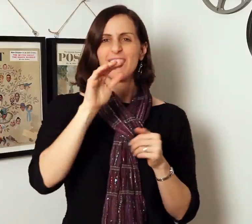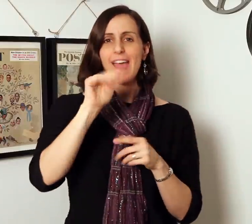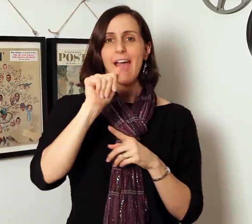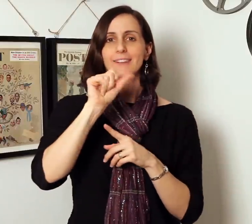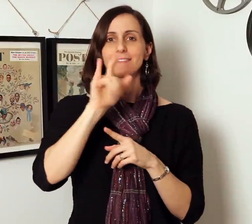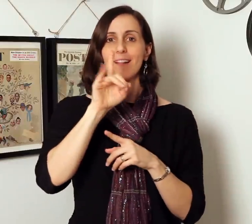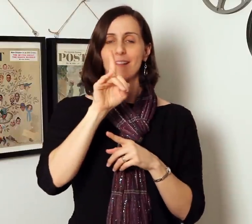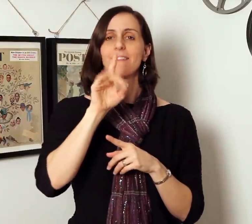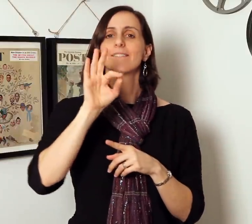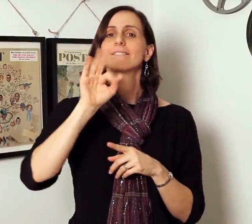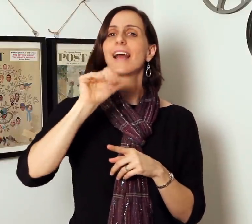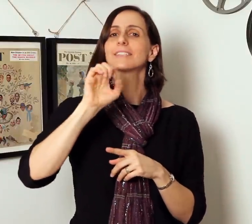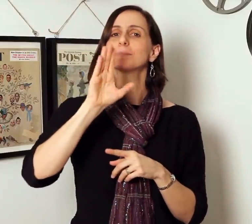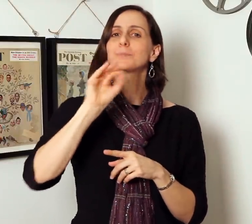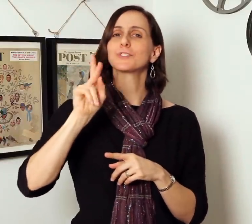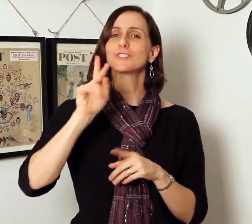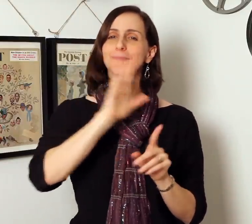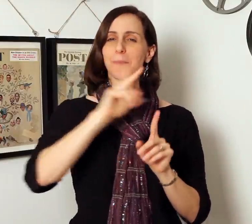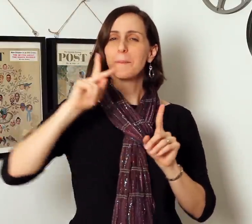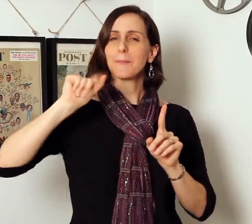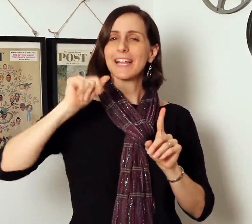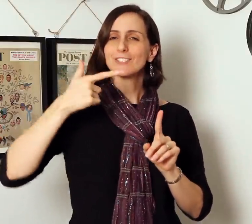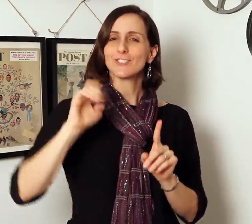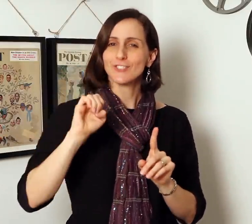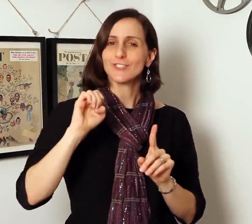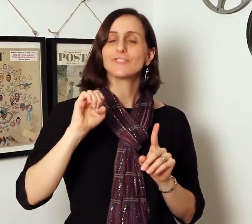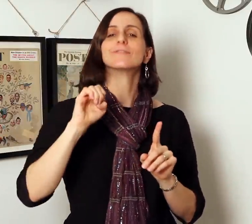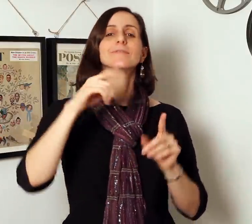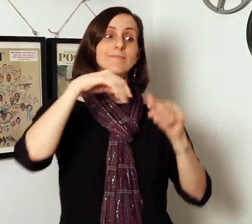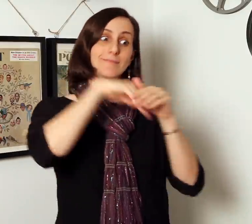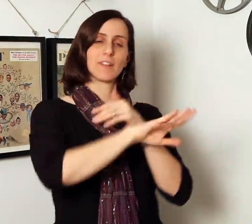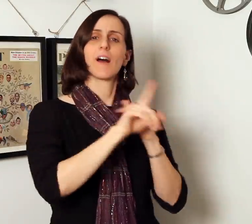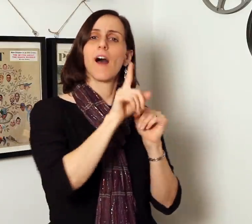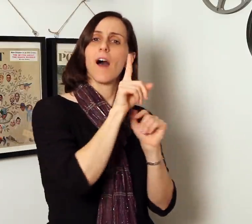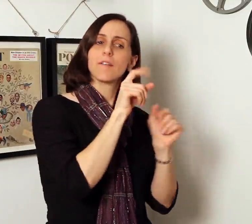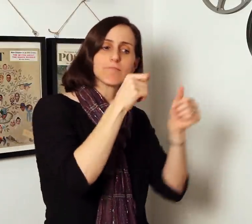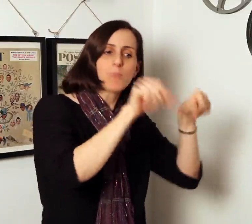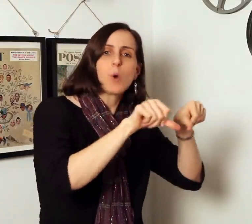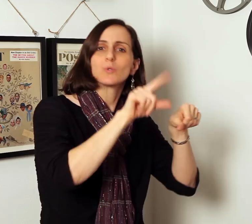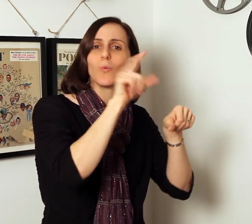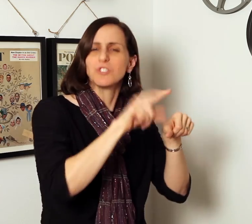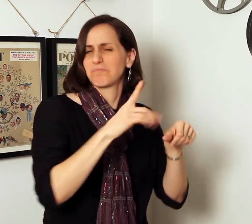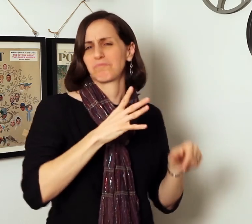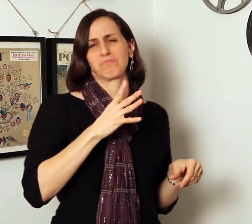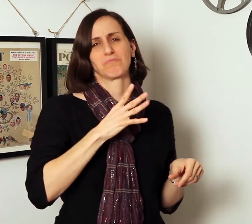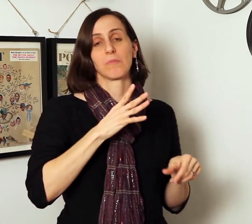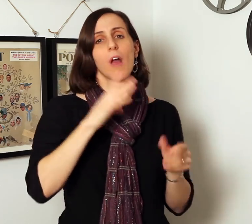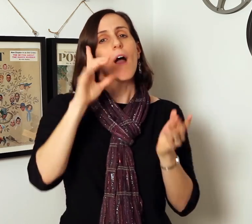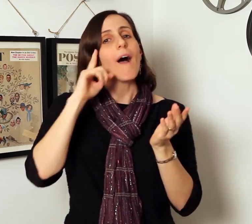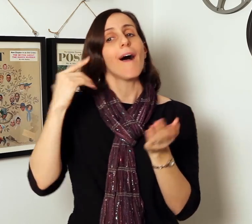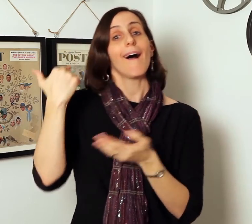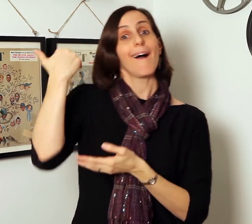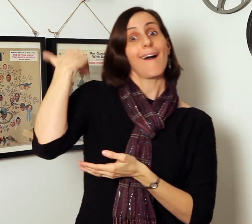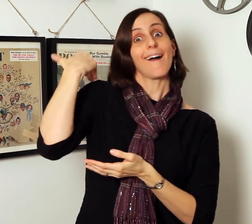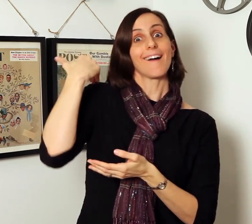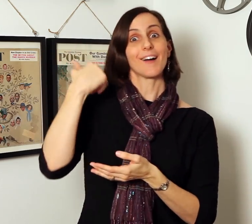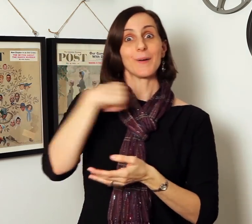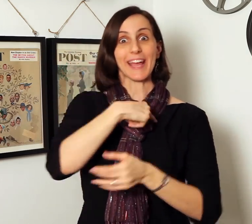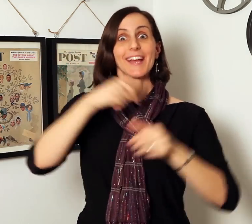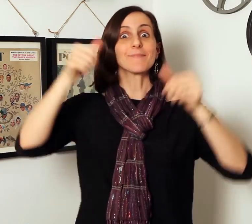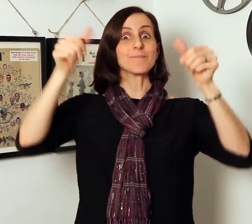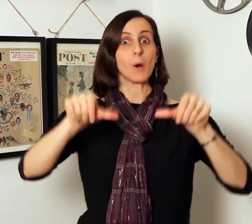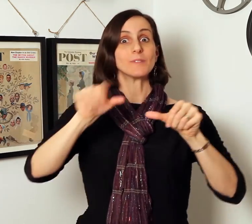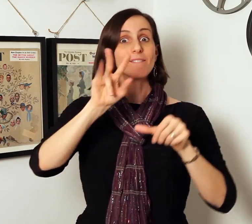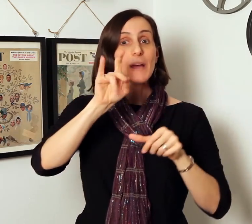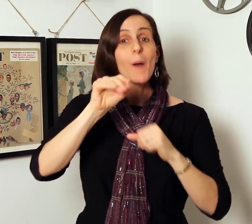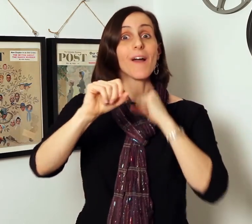Facebook page at http://facebook.com/ASLized/ to post your questions. Last time, we posted a video and flyer;